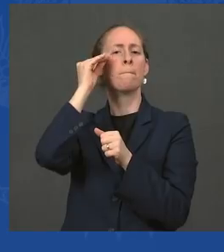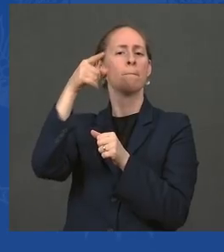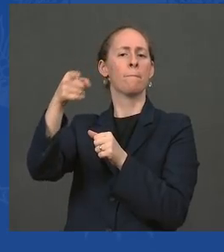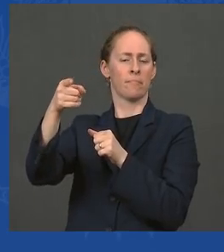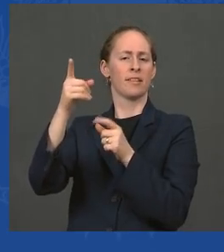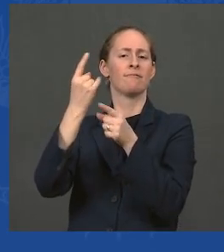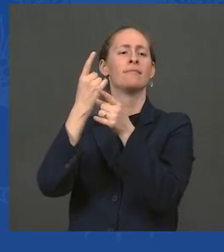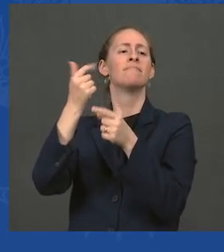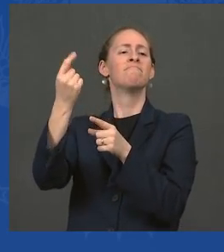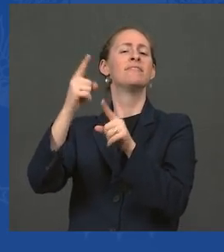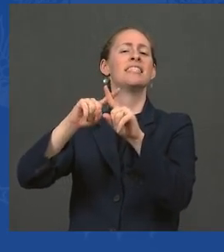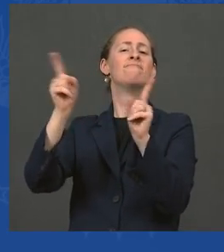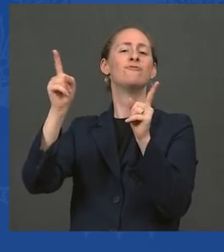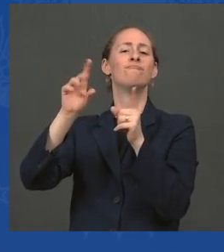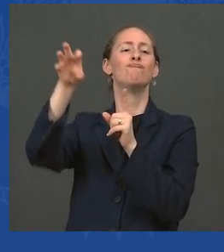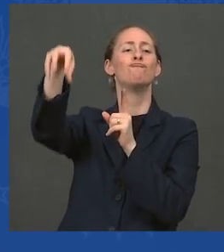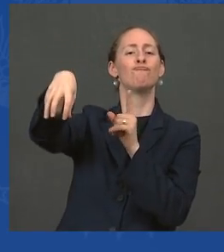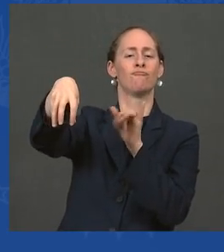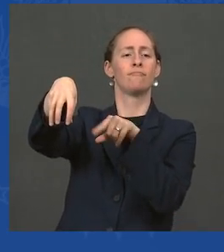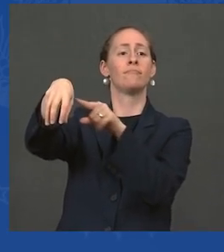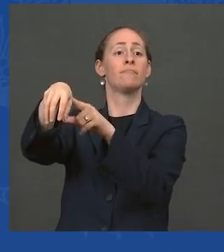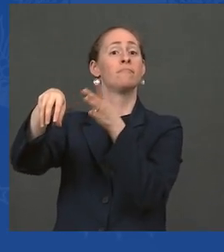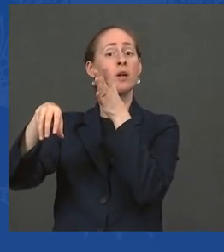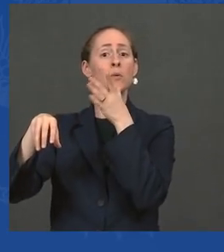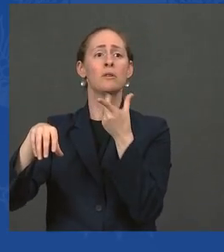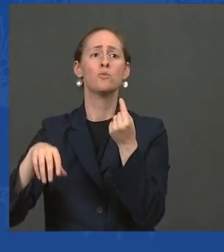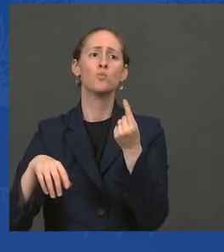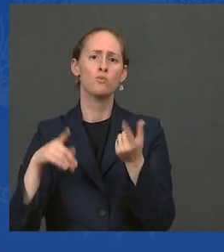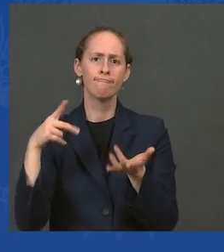And she's just standing there and moves and breaks her hip.